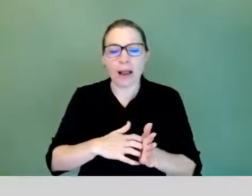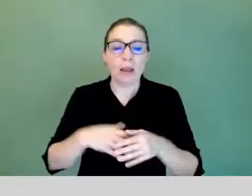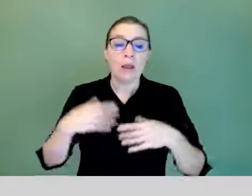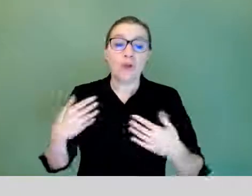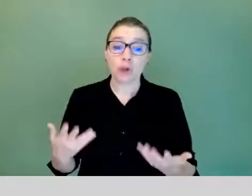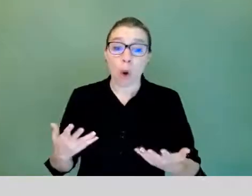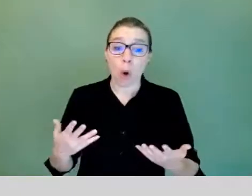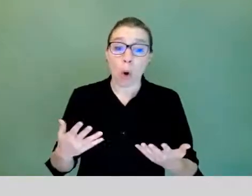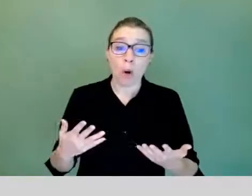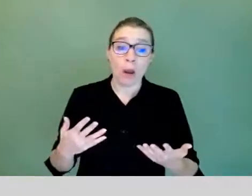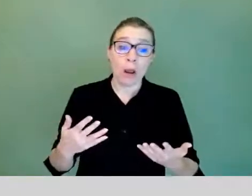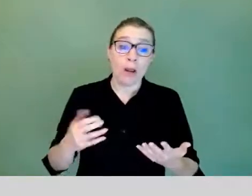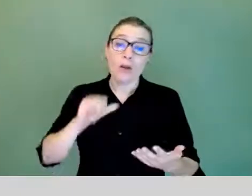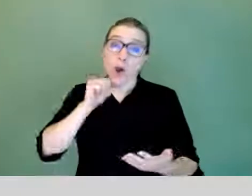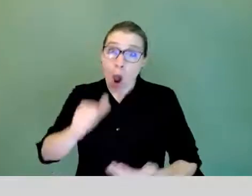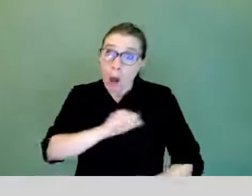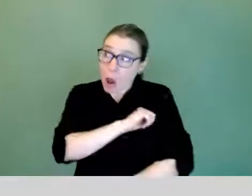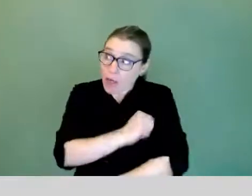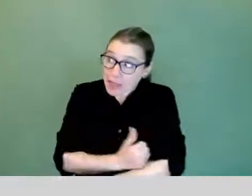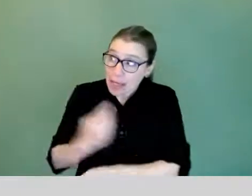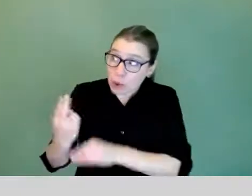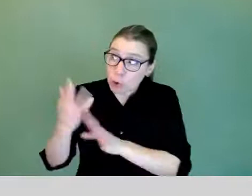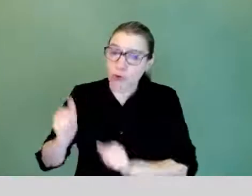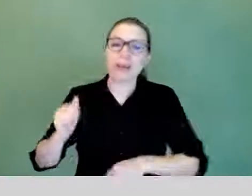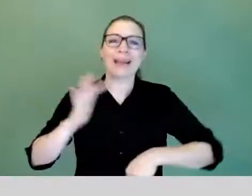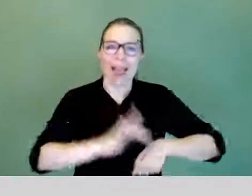So even the non admin user can access the admin page.